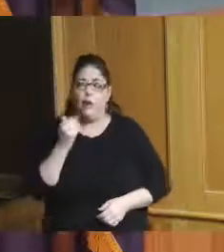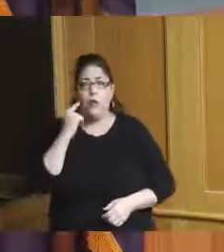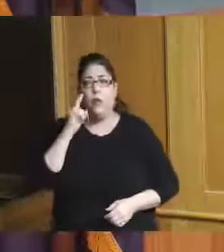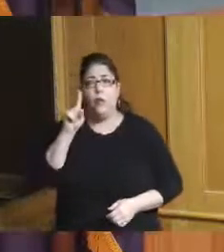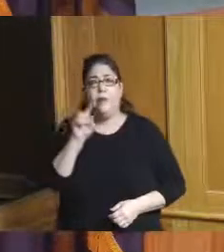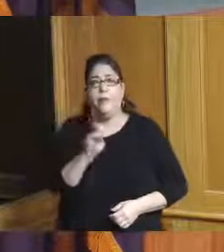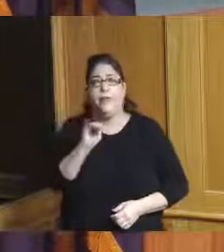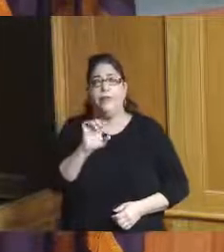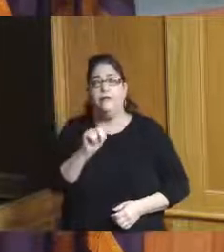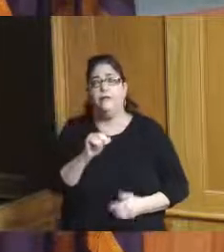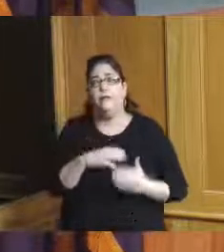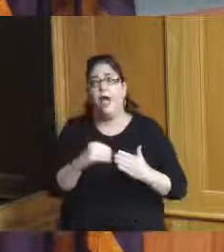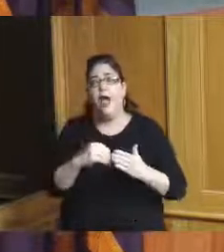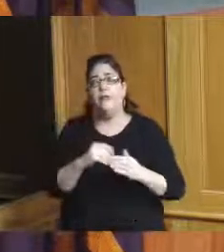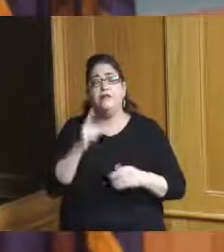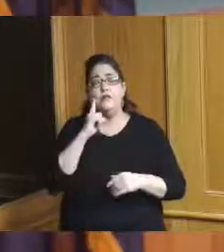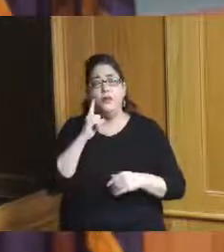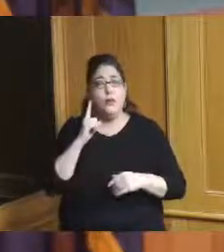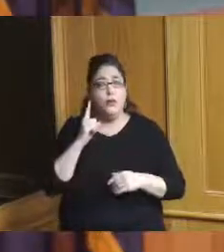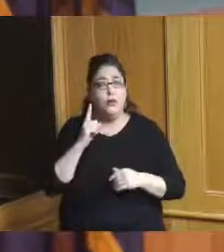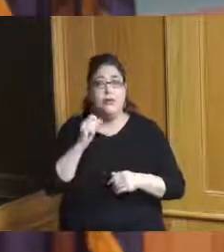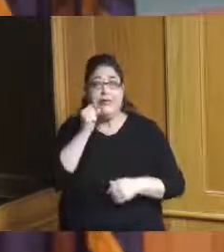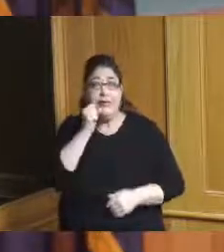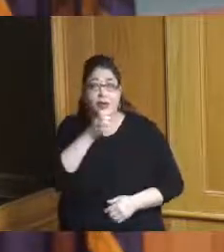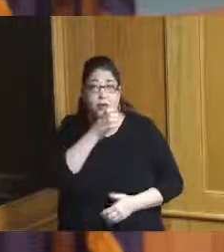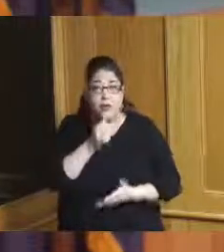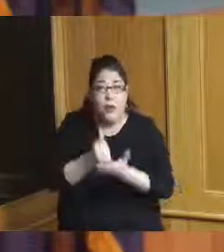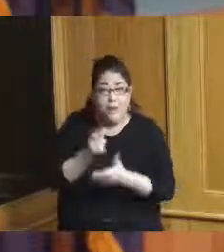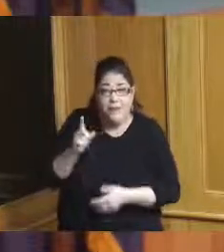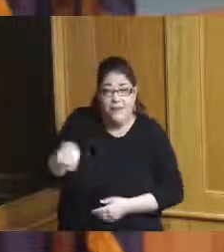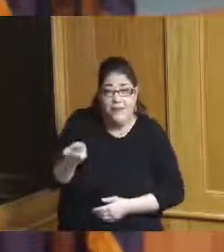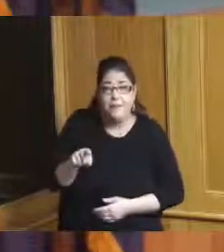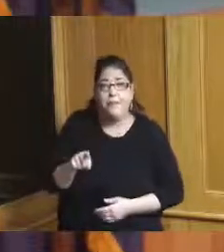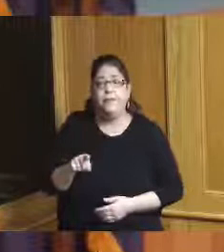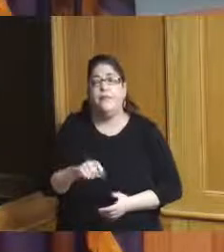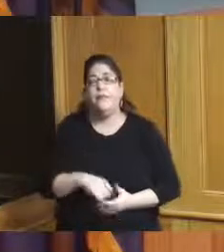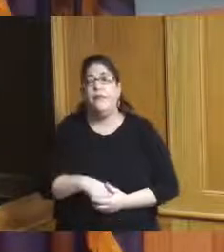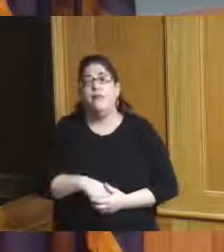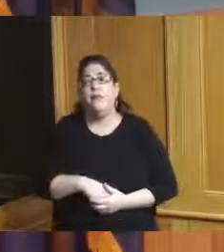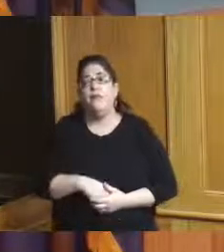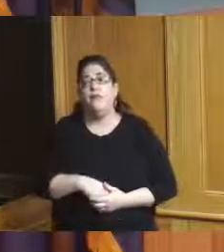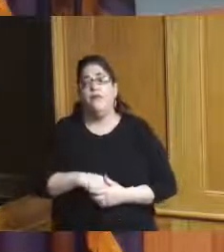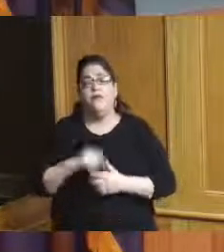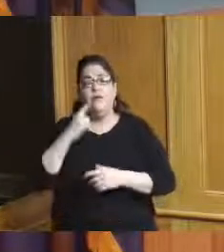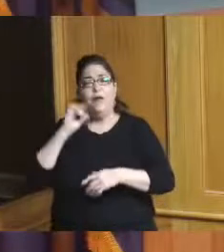a new part of million dollars for seniors to help them with those kind of things as well as